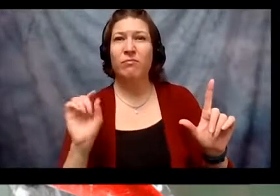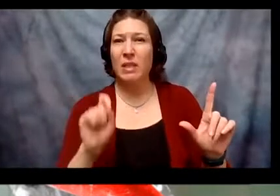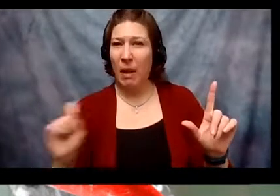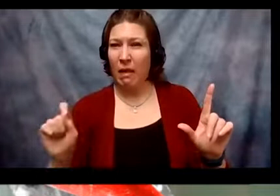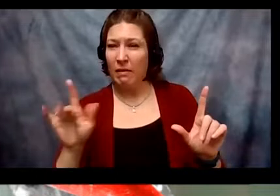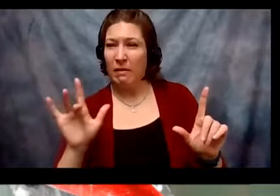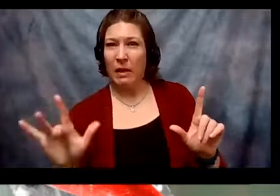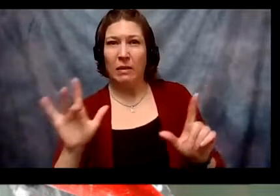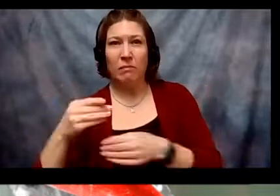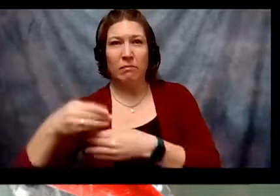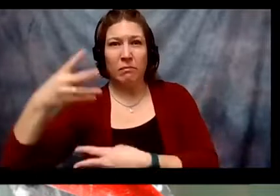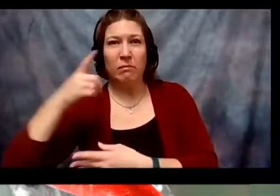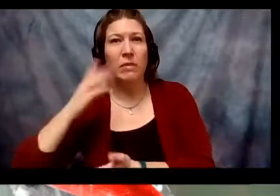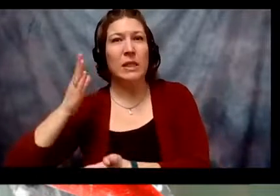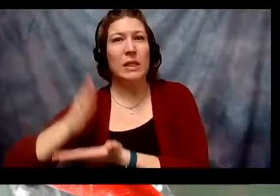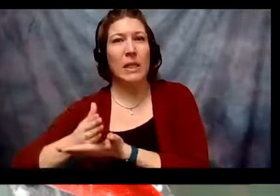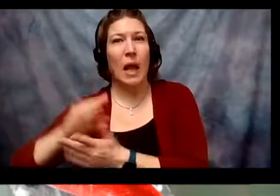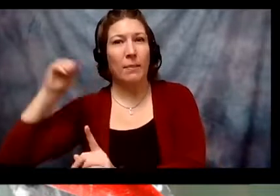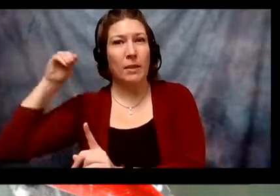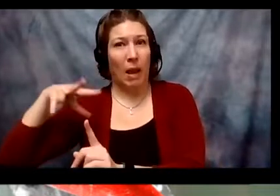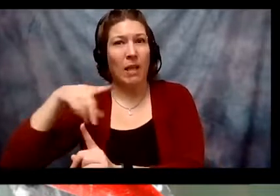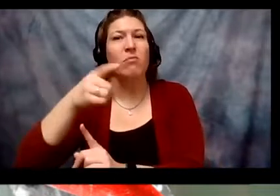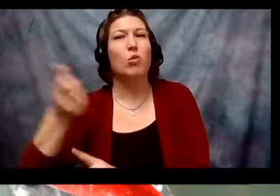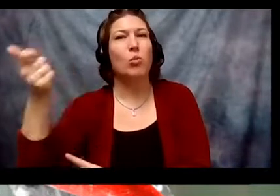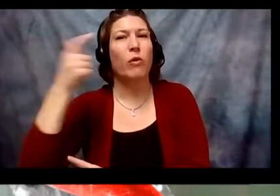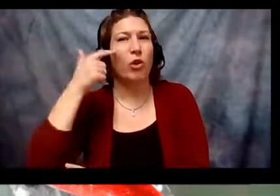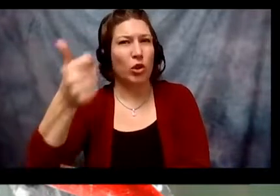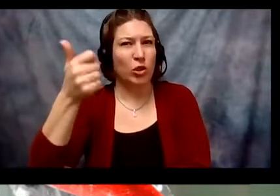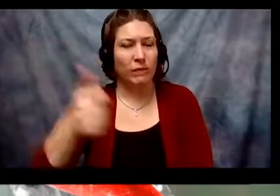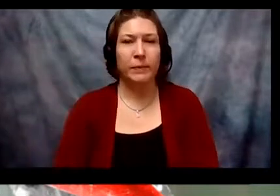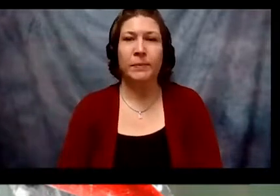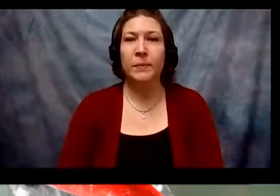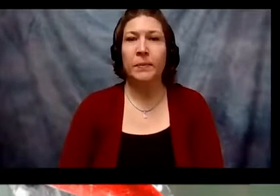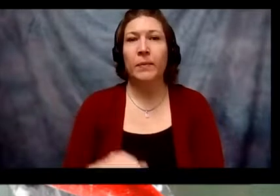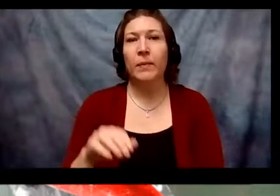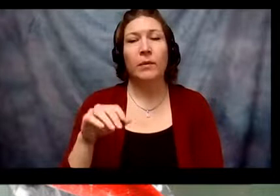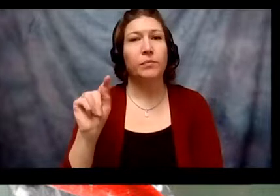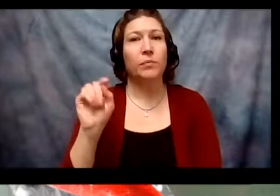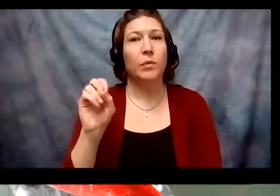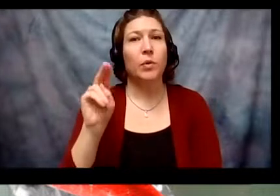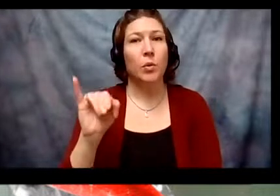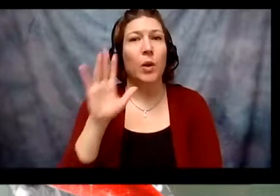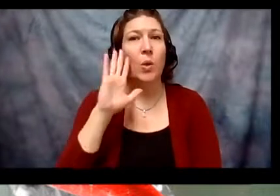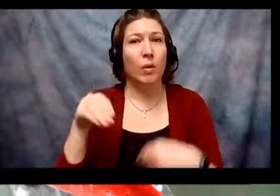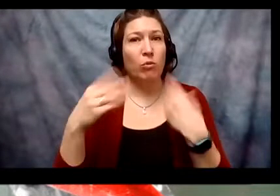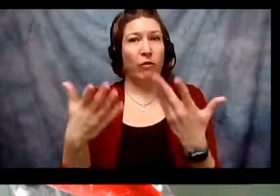select Stop spotlight. Tony will provide us a live captioning today.